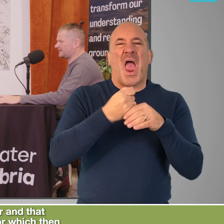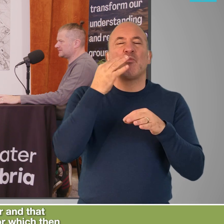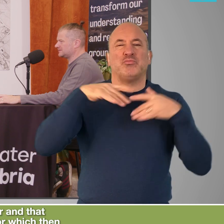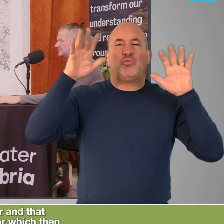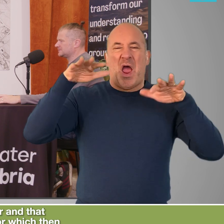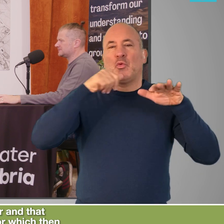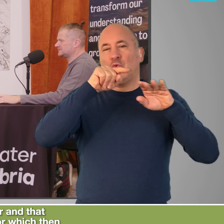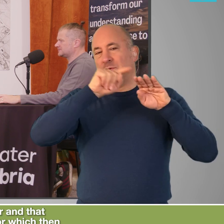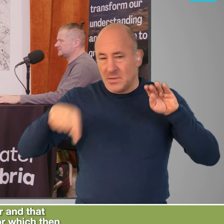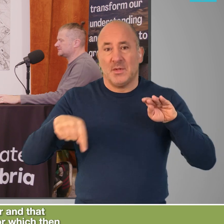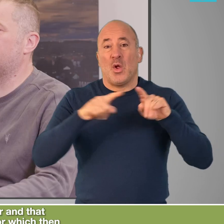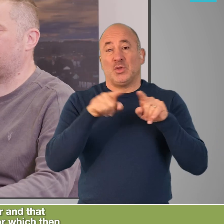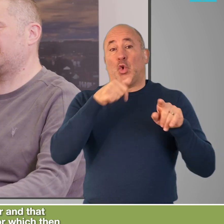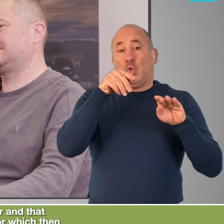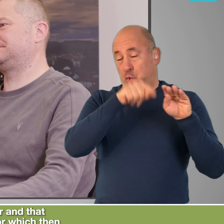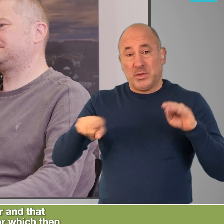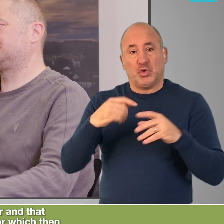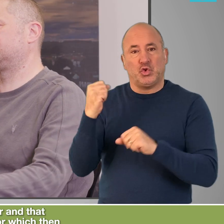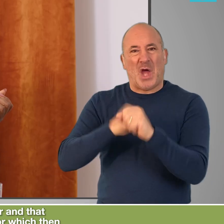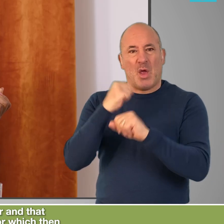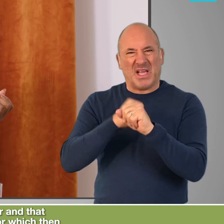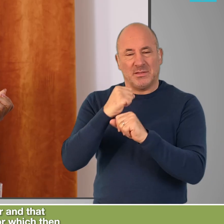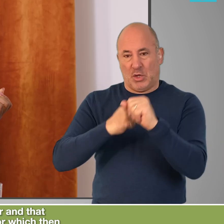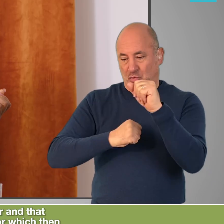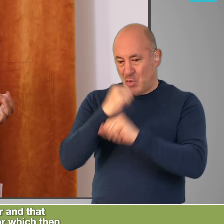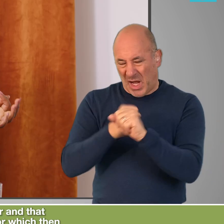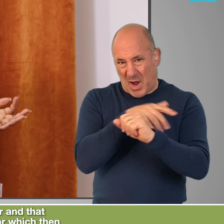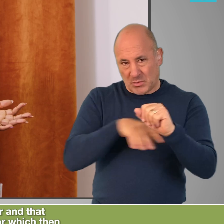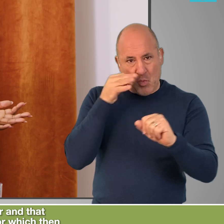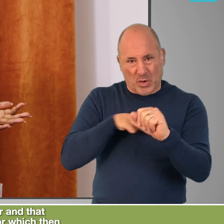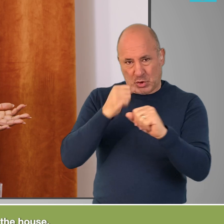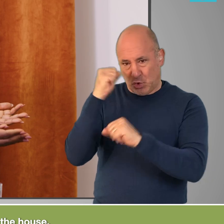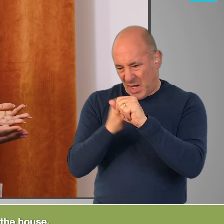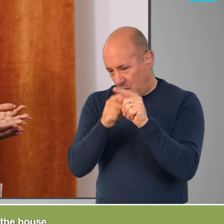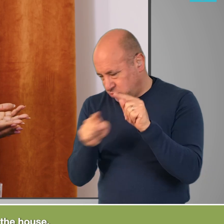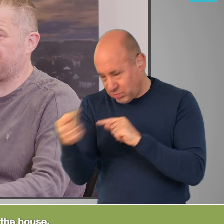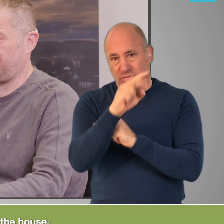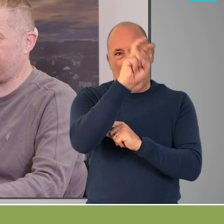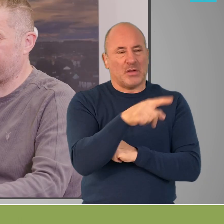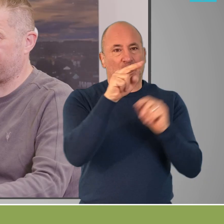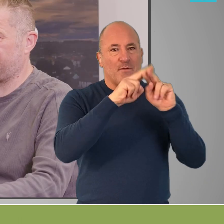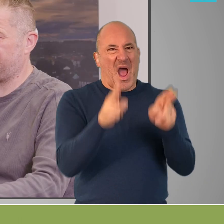but also grey water and that powered the generator which then provided power for the house. Yeah.